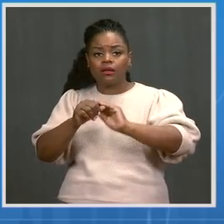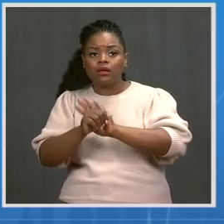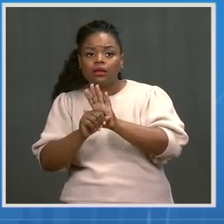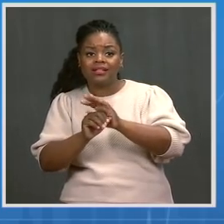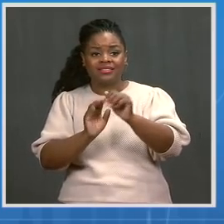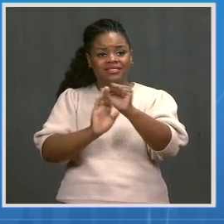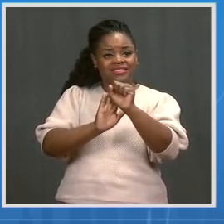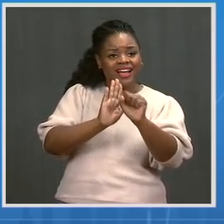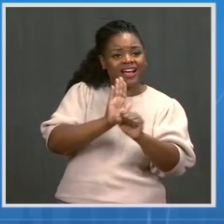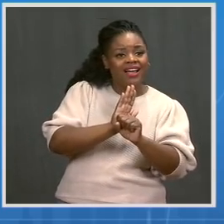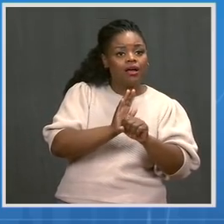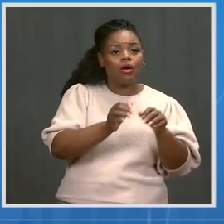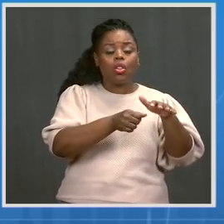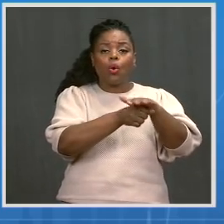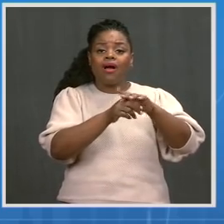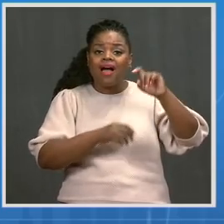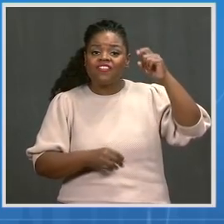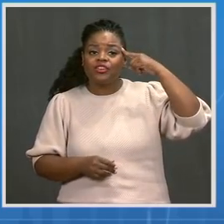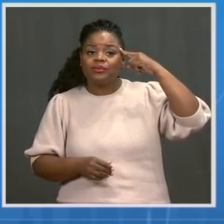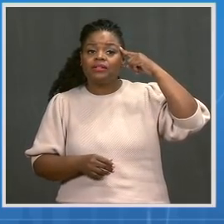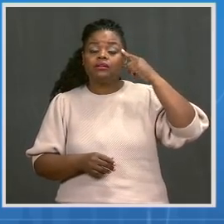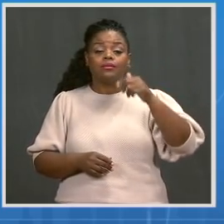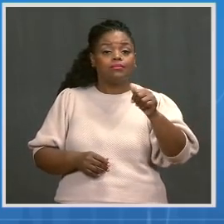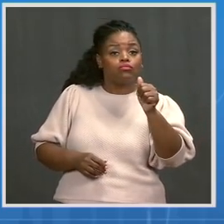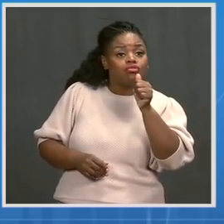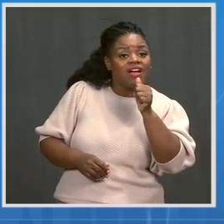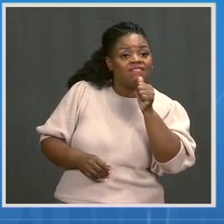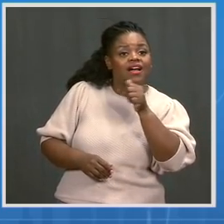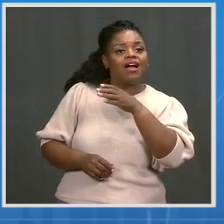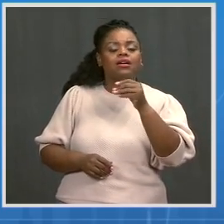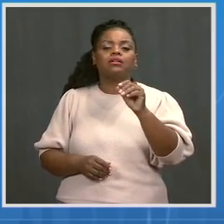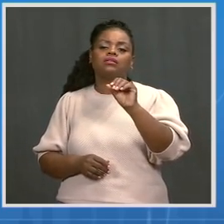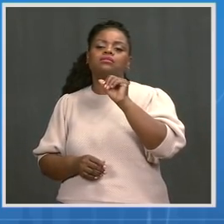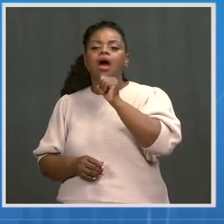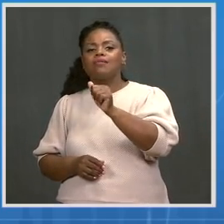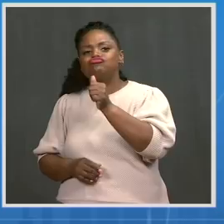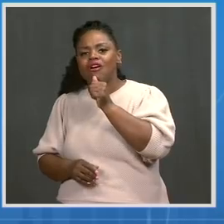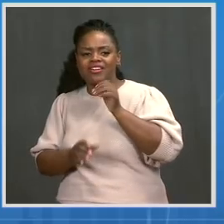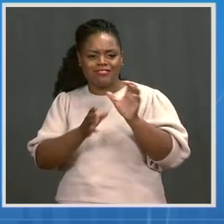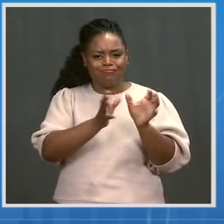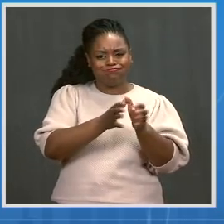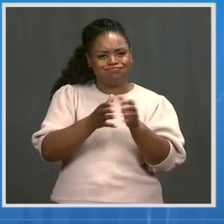the private and non-profit sectors, and asked every American to join this fight.